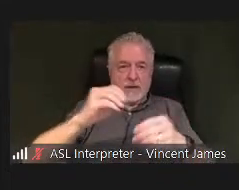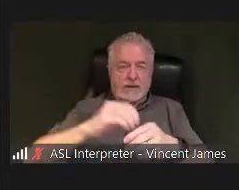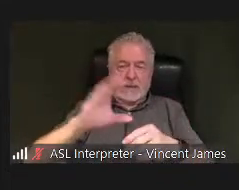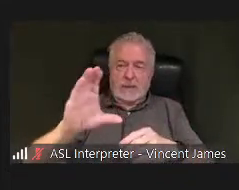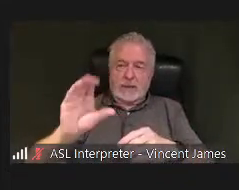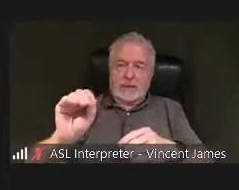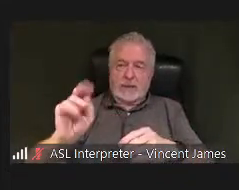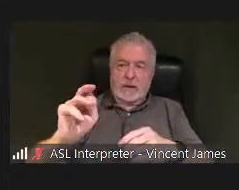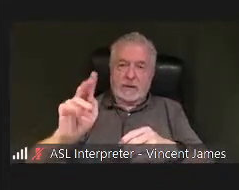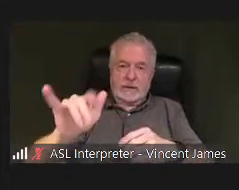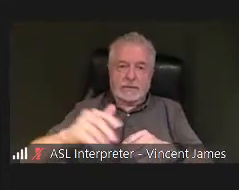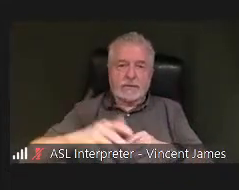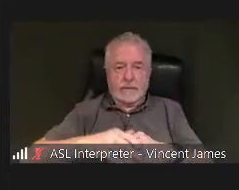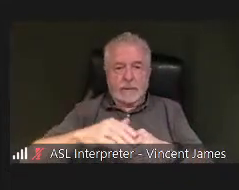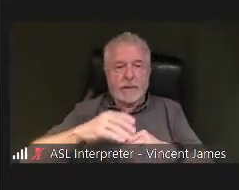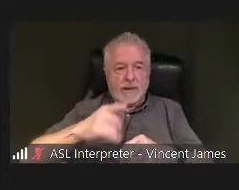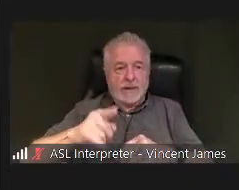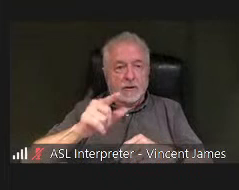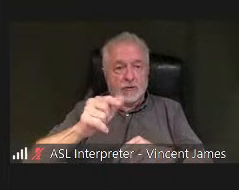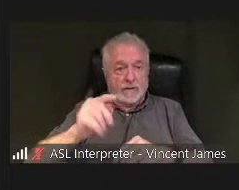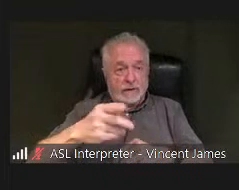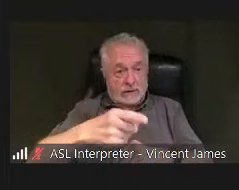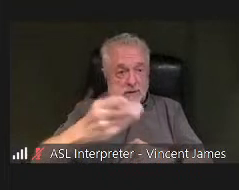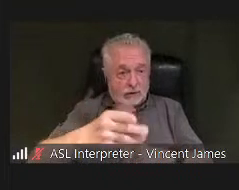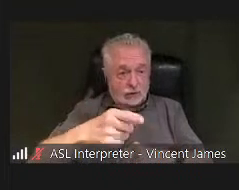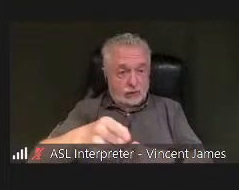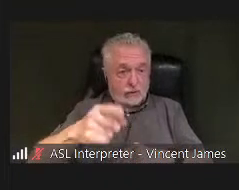Thank you. In this class here, you're going to see a